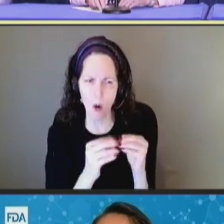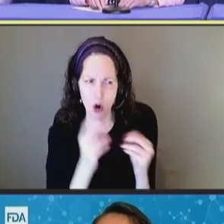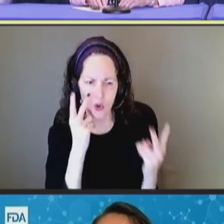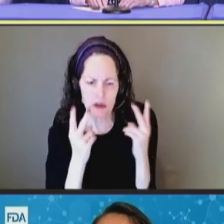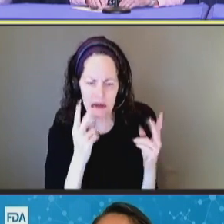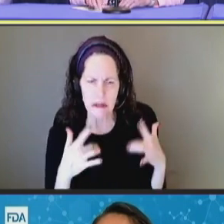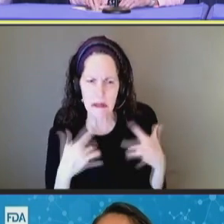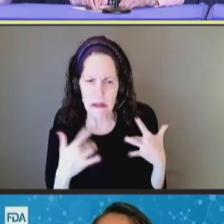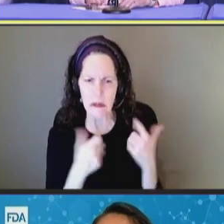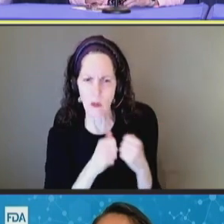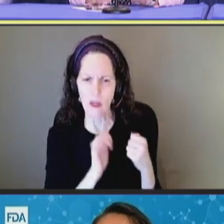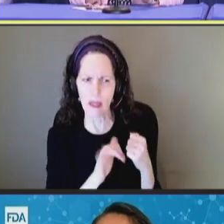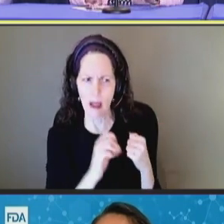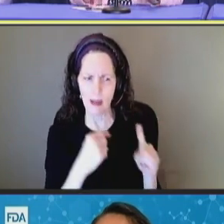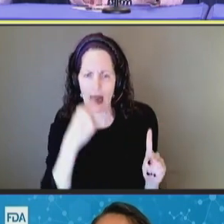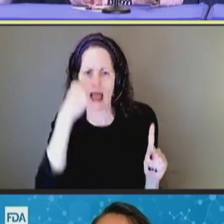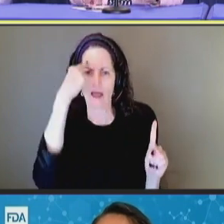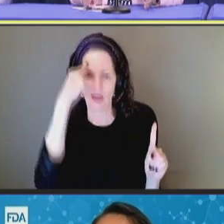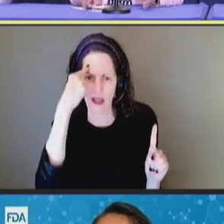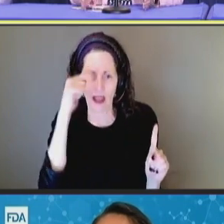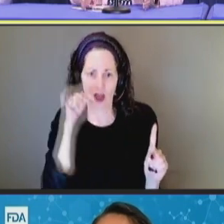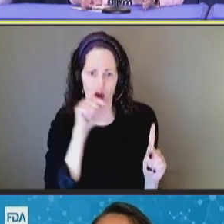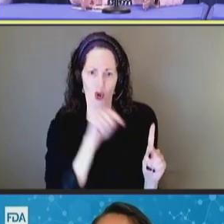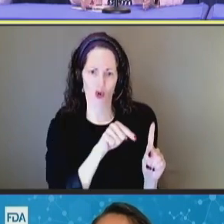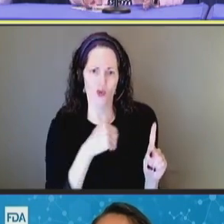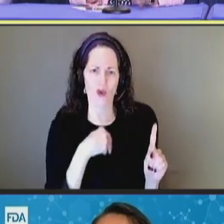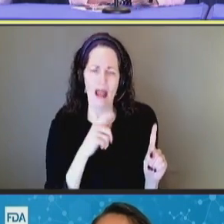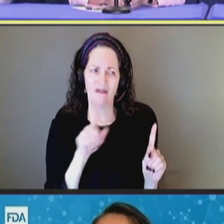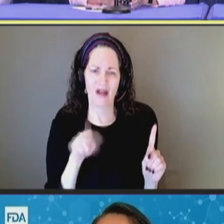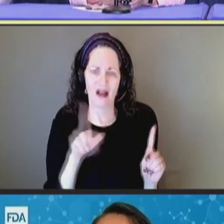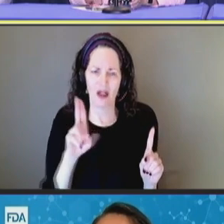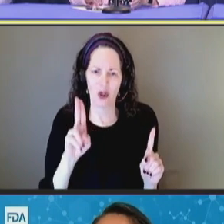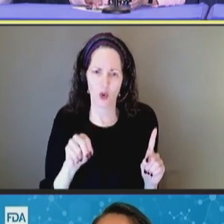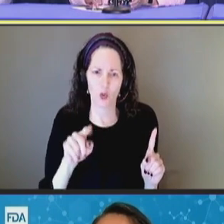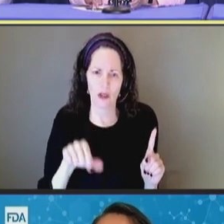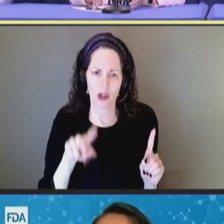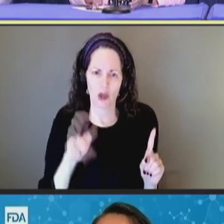sort of highlight a unique challenge and that there are multiple places where things have